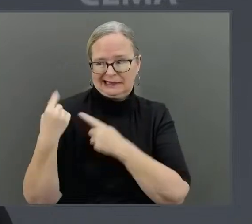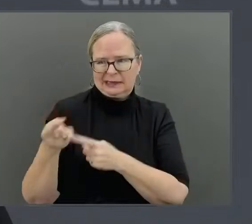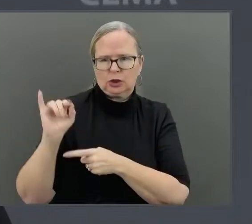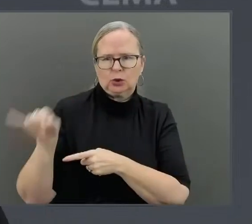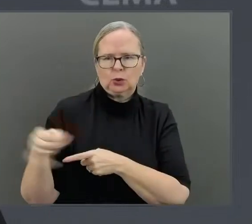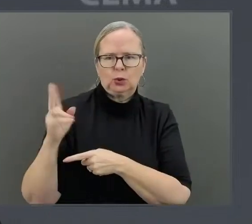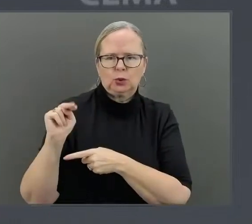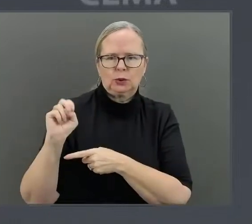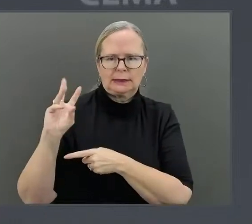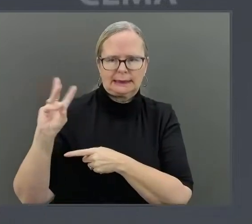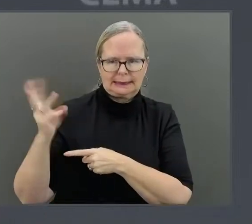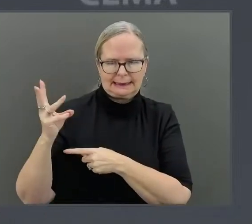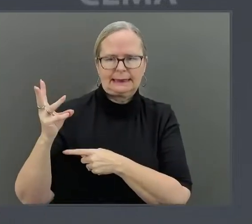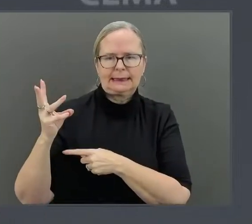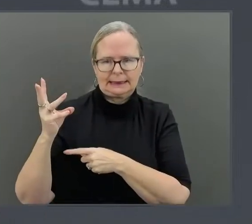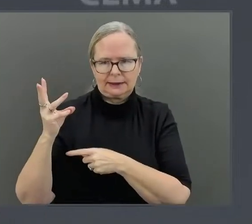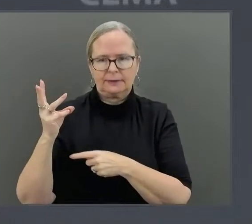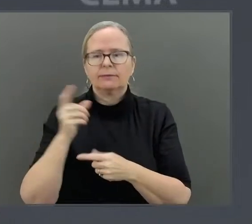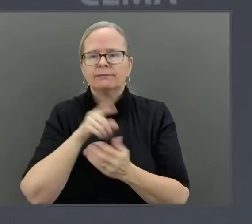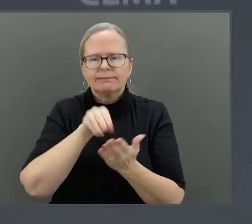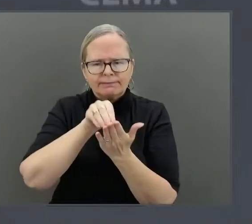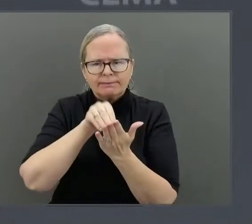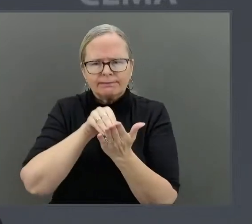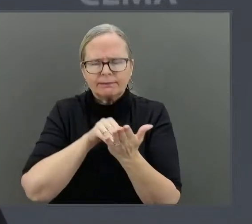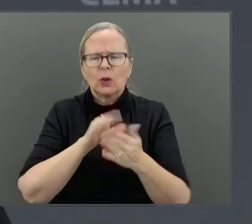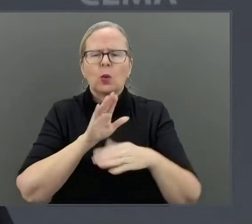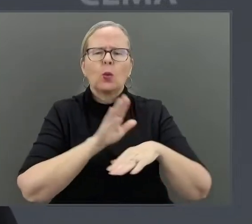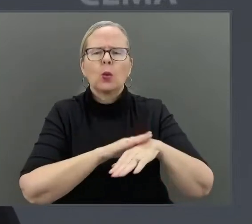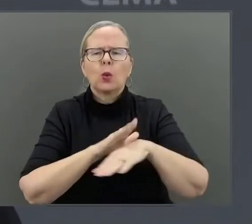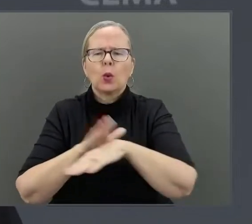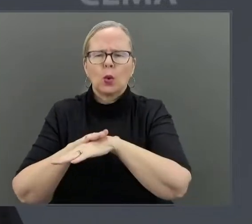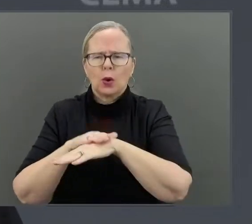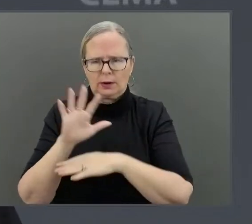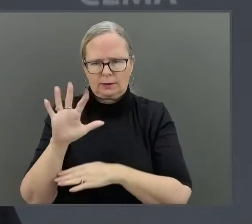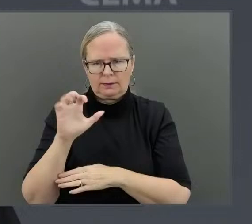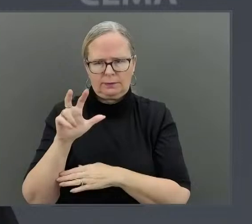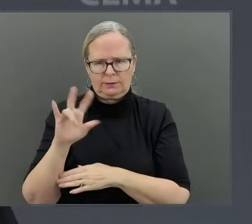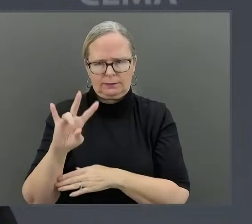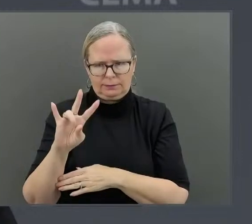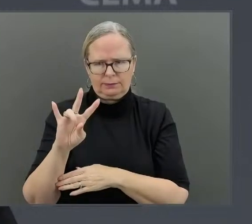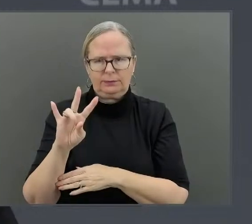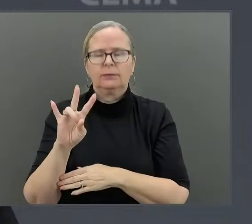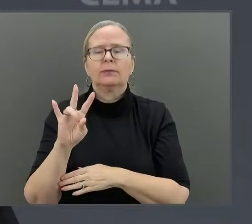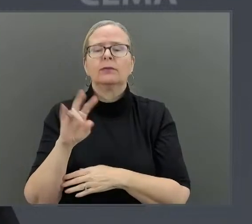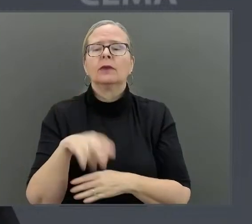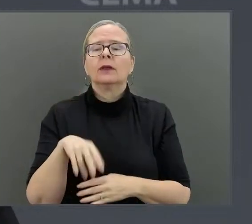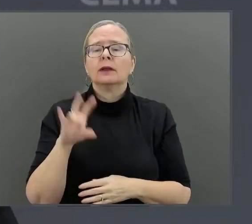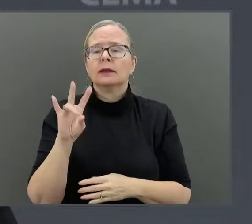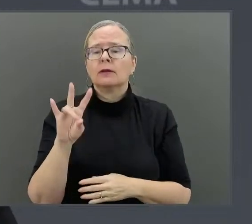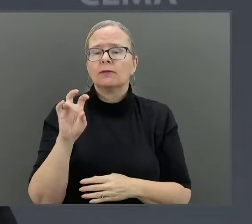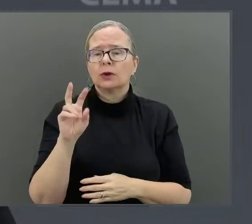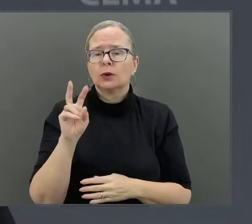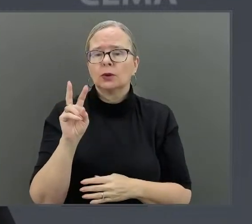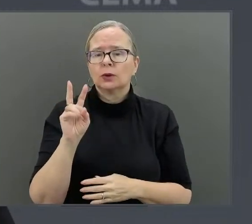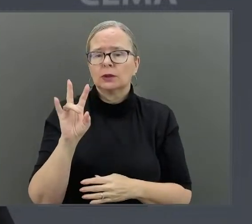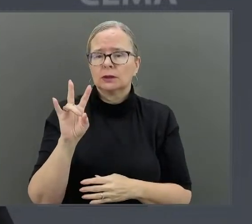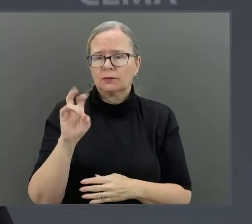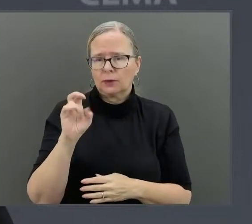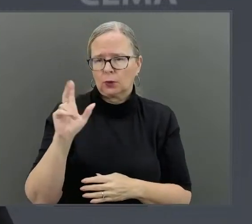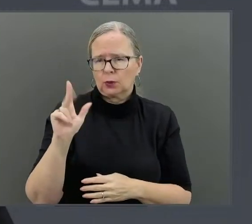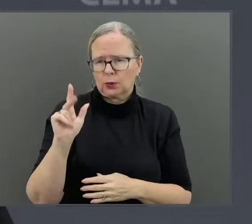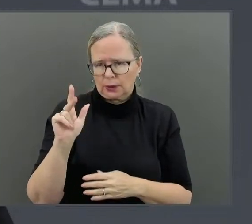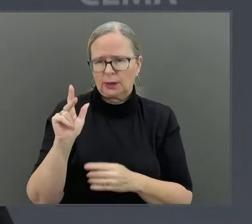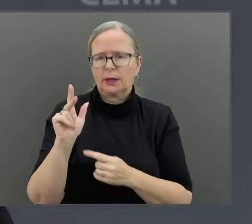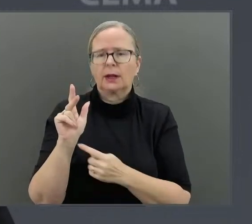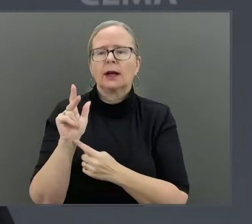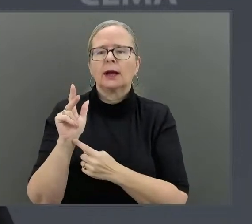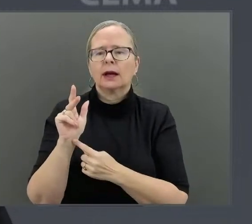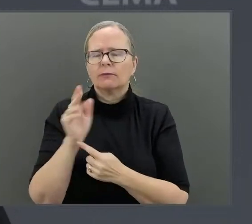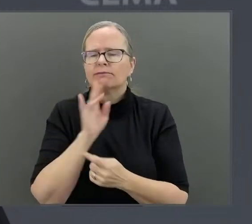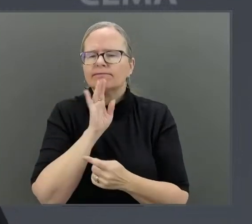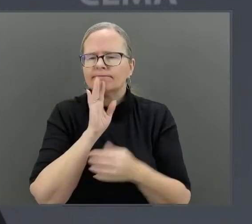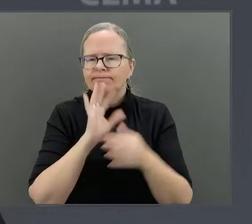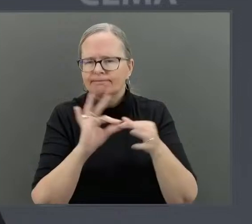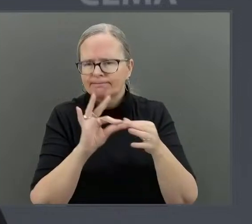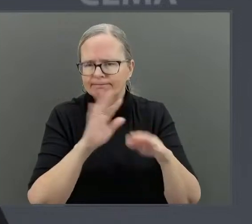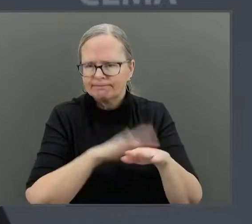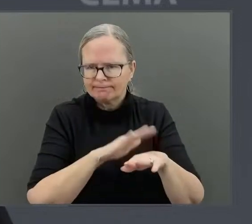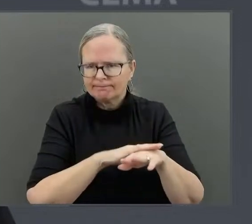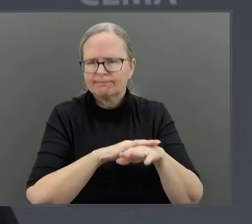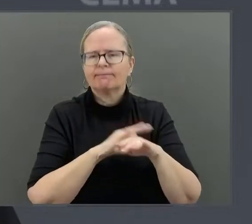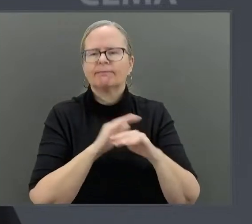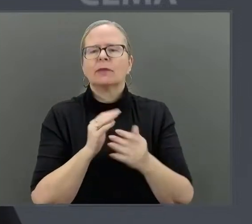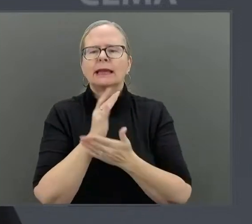warnings issued five 723 verbal warnings three violation tickets have been issued to corporations